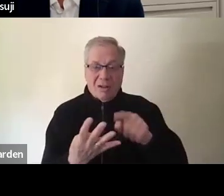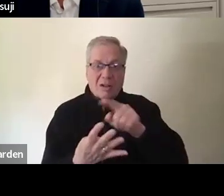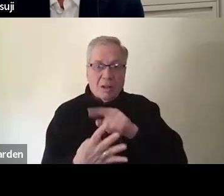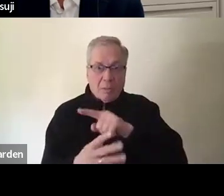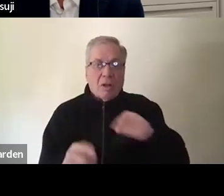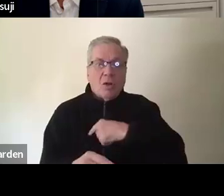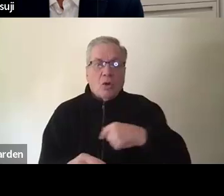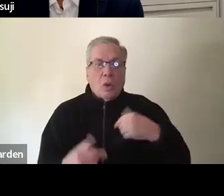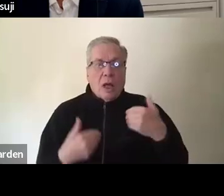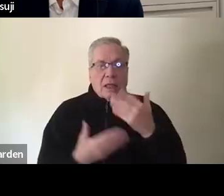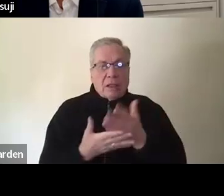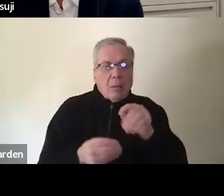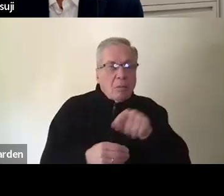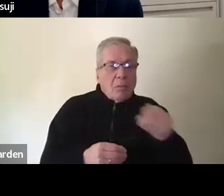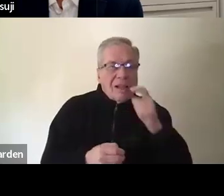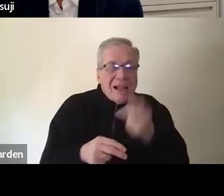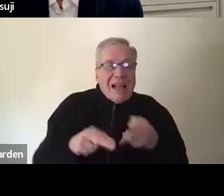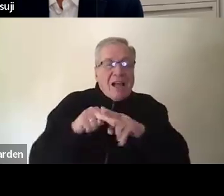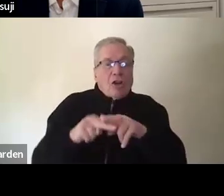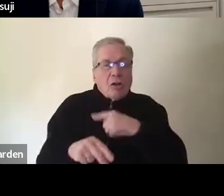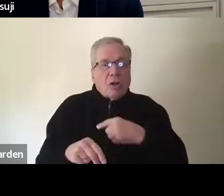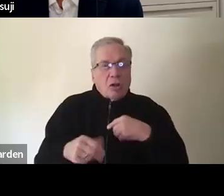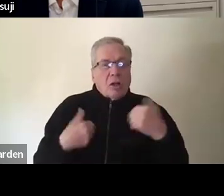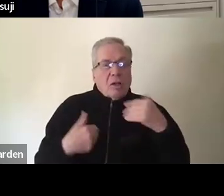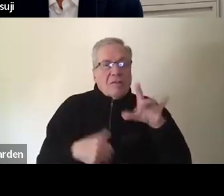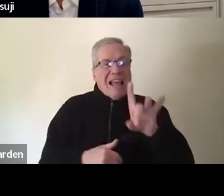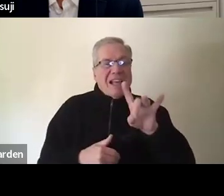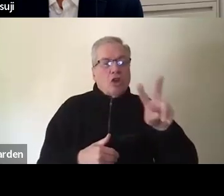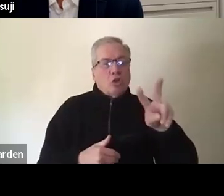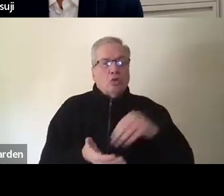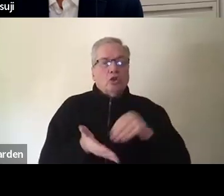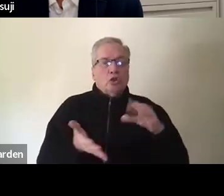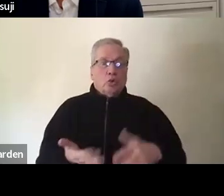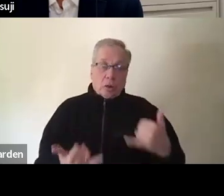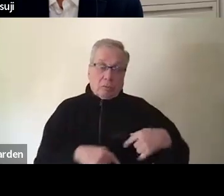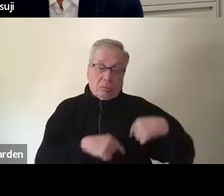so we did a couple of extra in the last one, so we have done 82 students so far and this is our